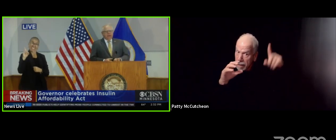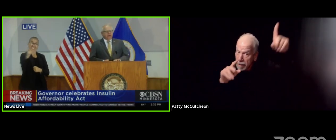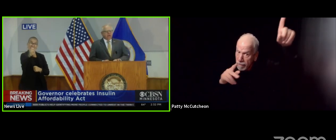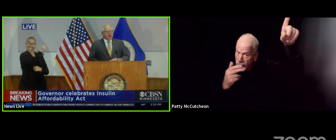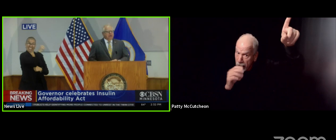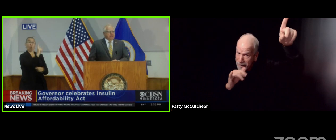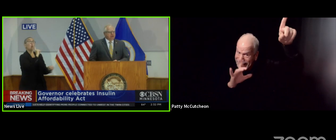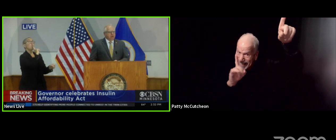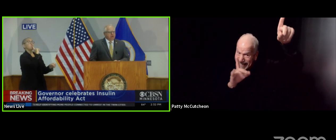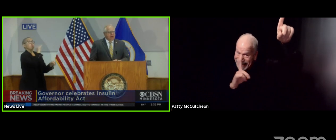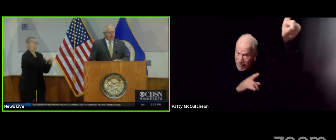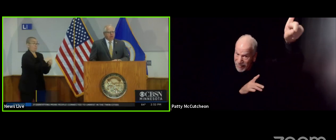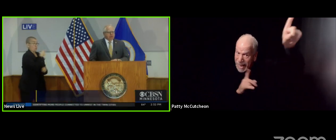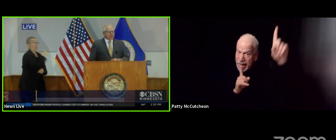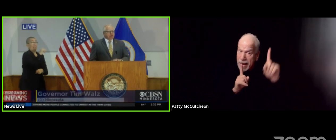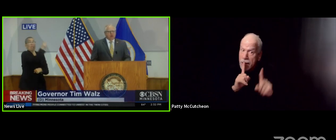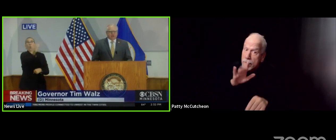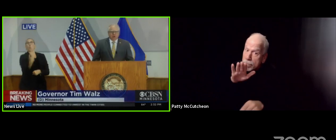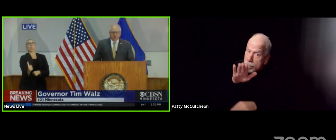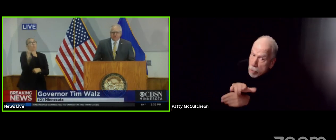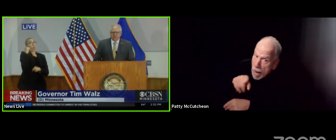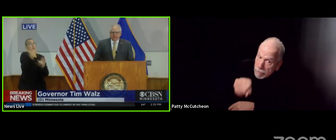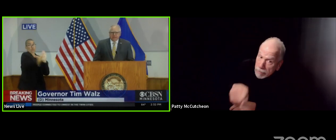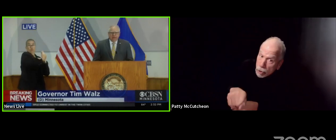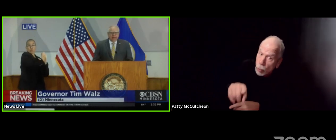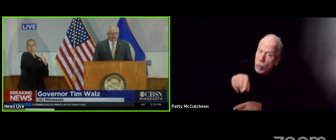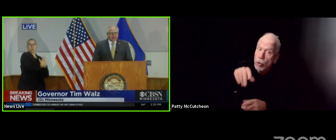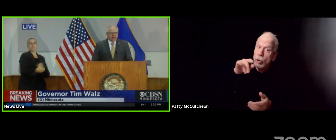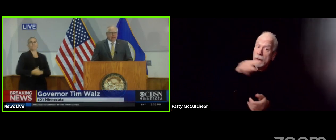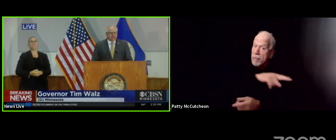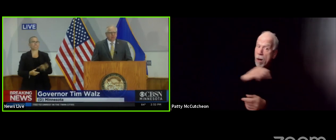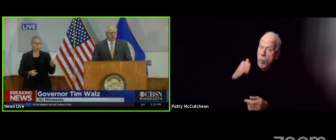≫ YEAH, NO, THEY NEVER -- IT'S A GOOD QUESTION. THE QUESTION BEING, AND I DID, AND ONE OF